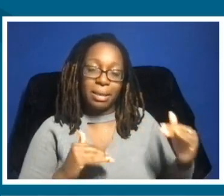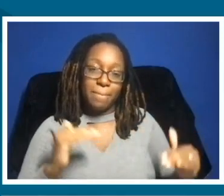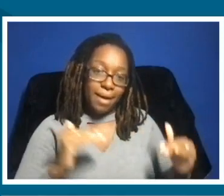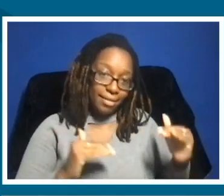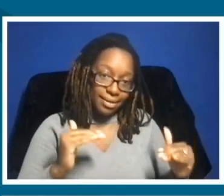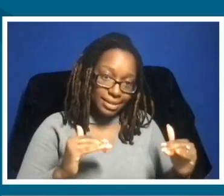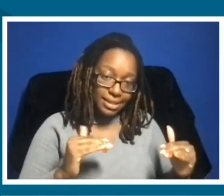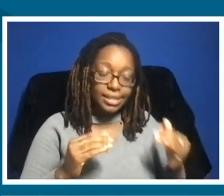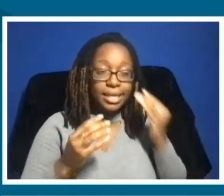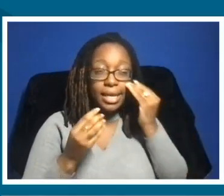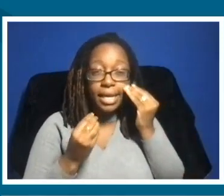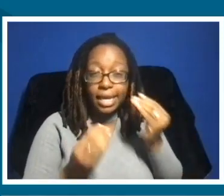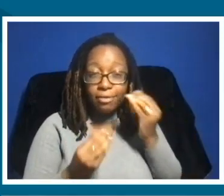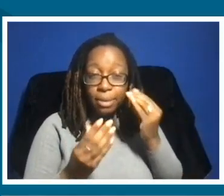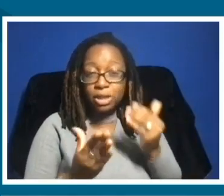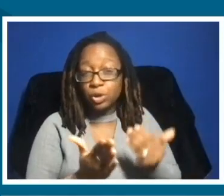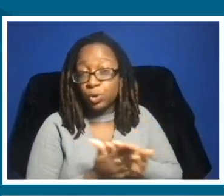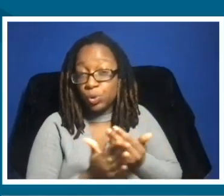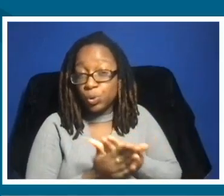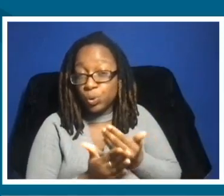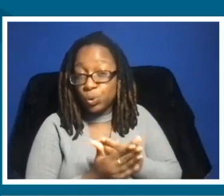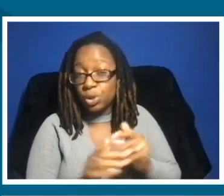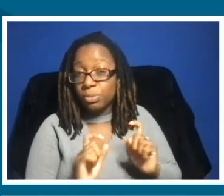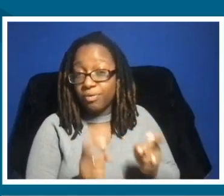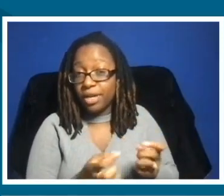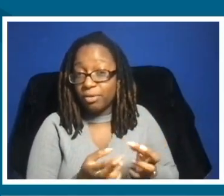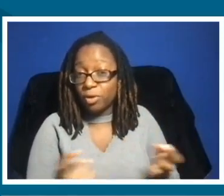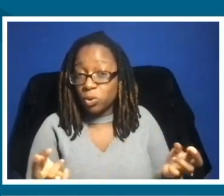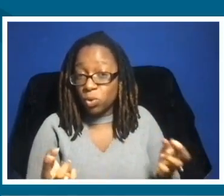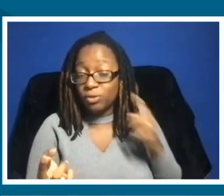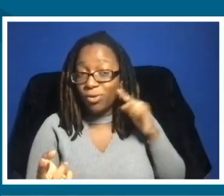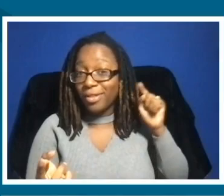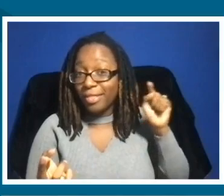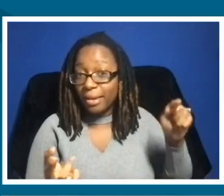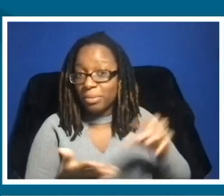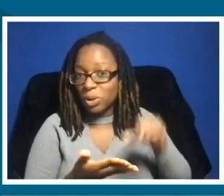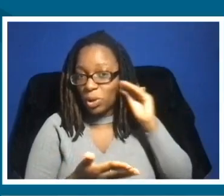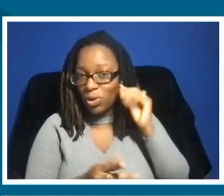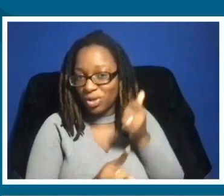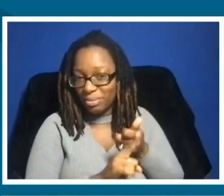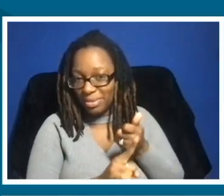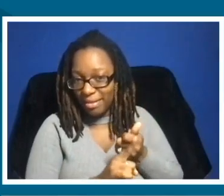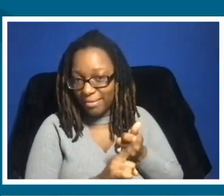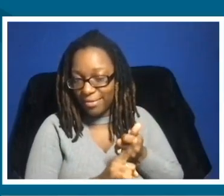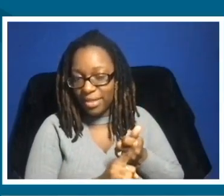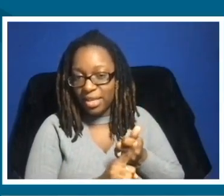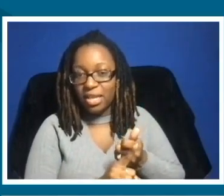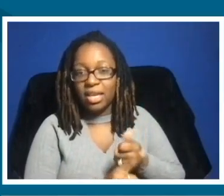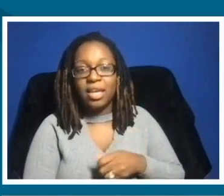was new providing resources for them to learn at their um